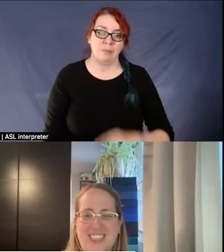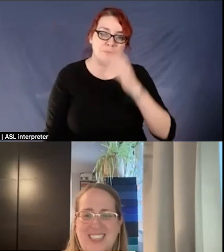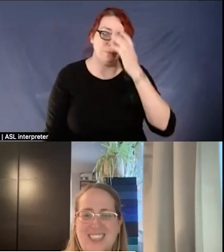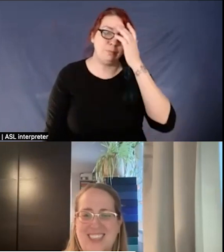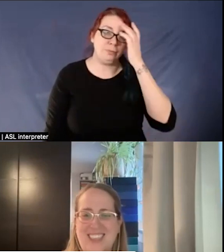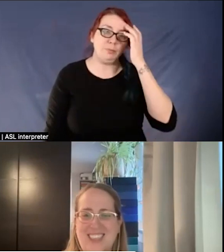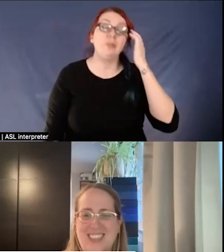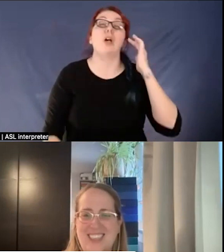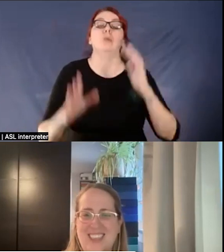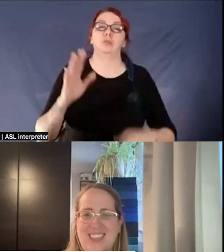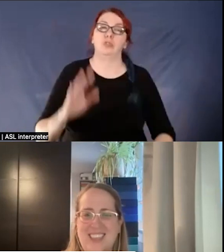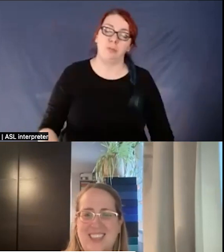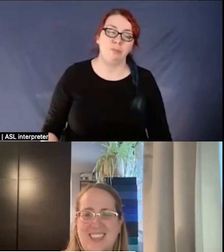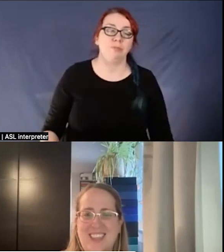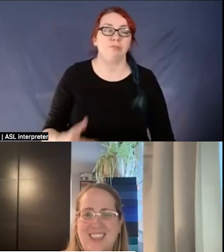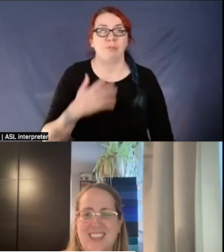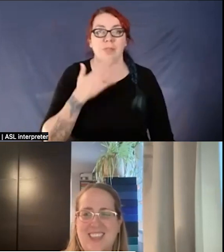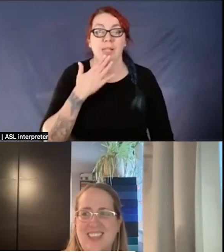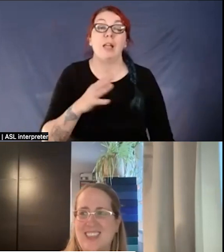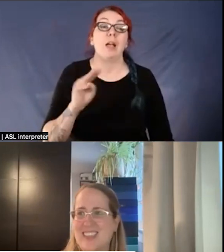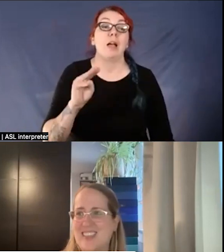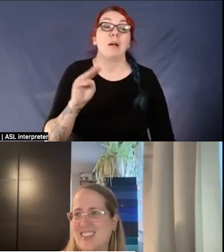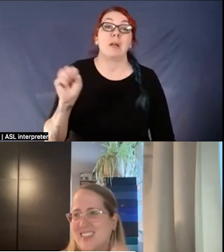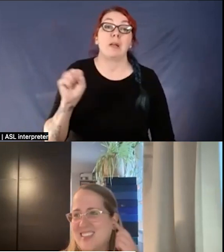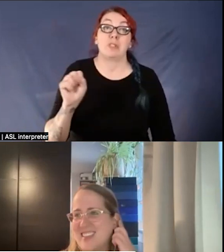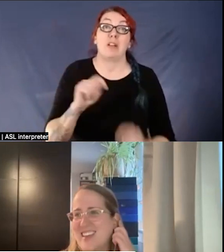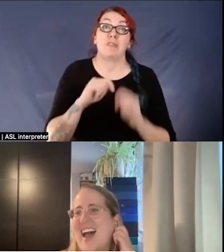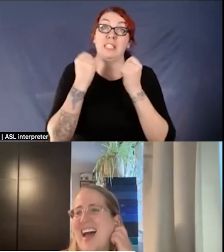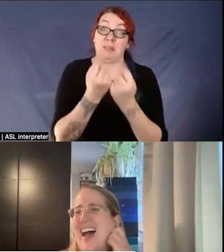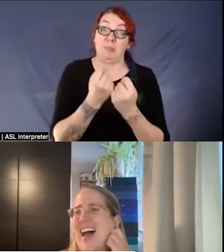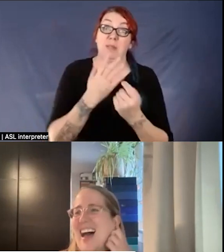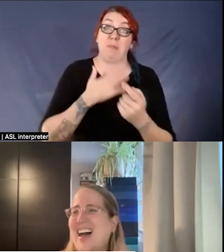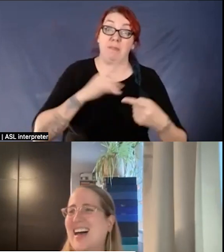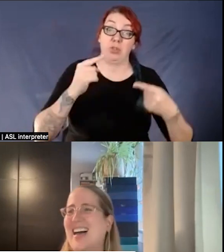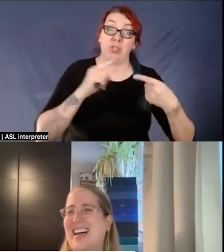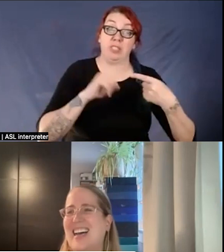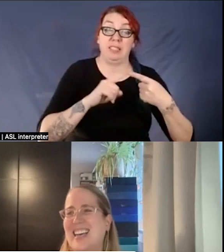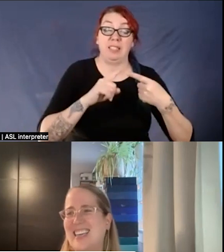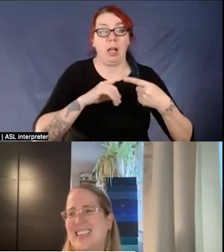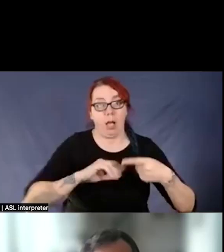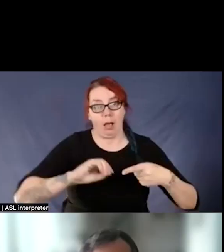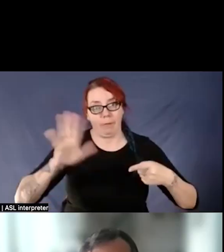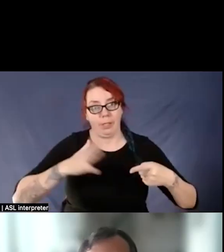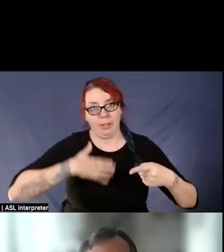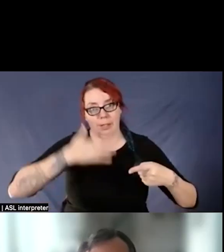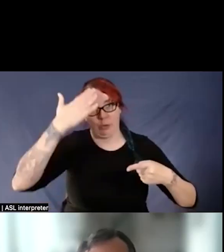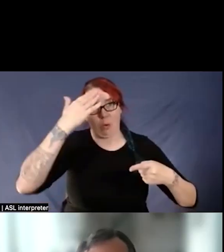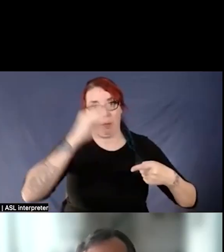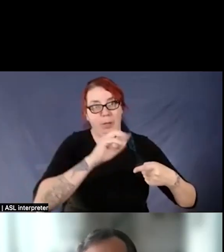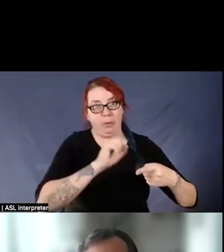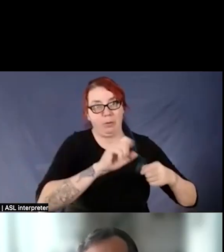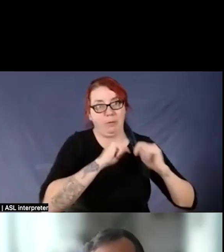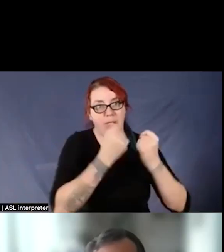Microsoft Teams, which clearly I'm more used to than Zoom for unmuting. Teams for quite a while